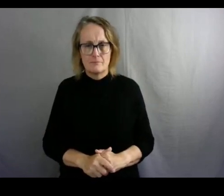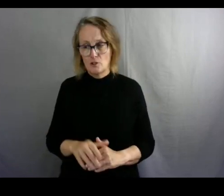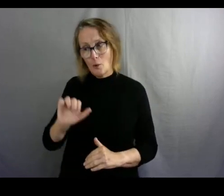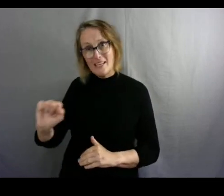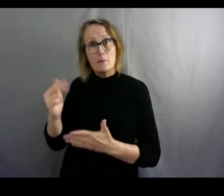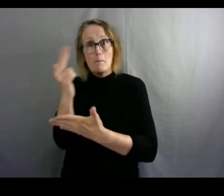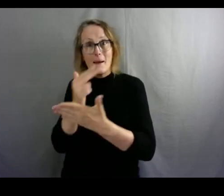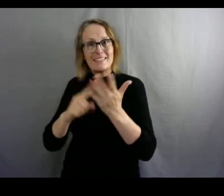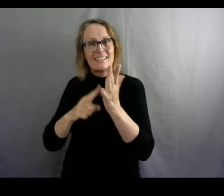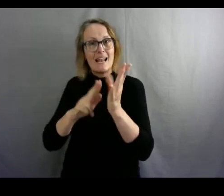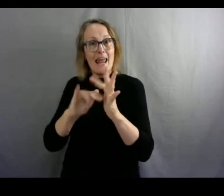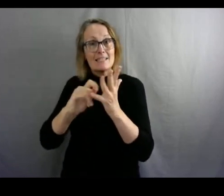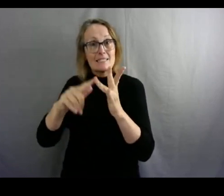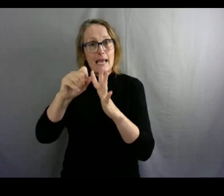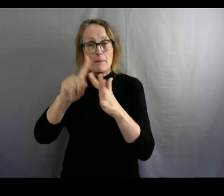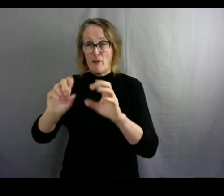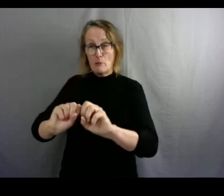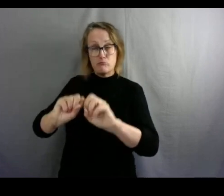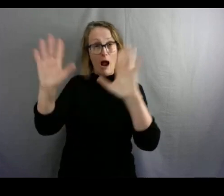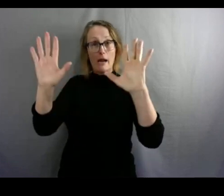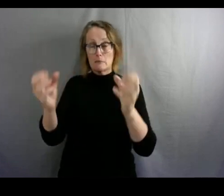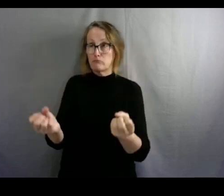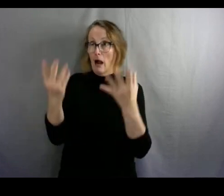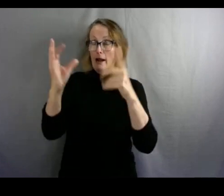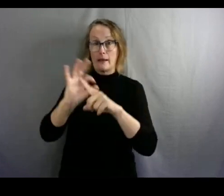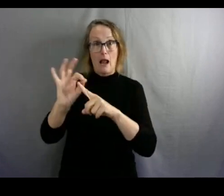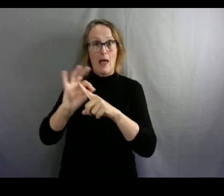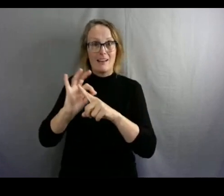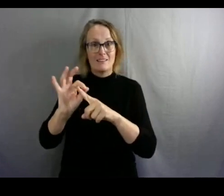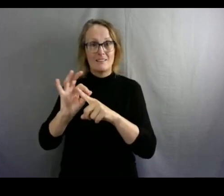So since the beginning, even in the impressionist movement, he's different, I would say.